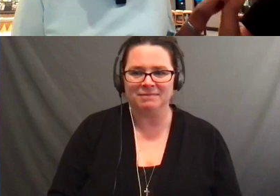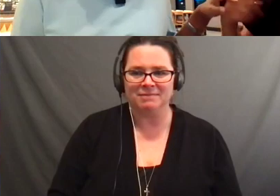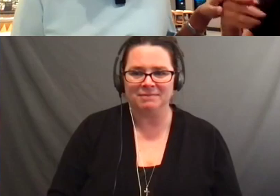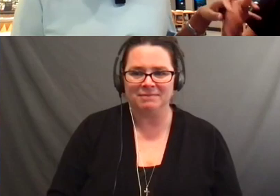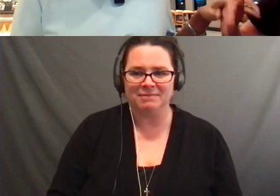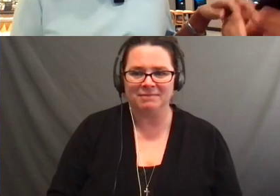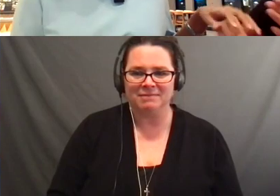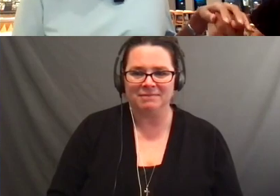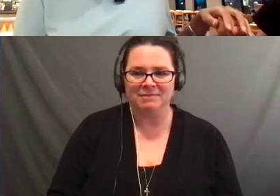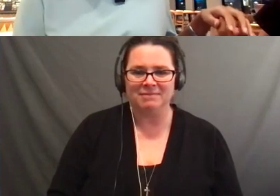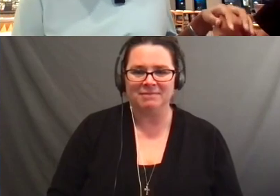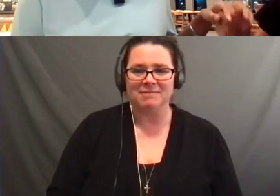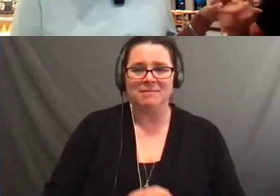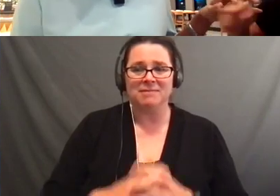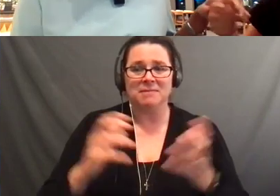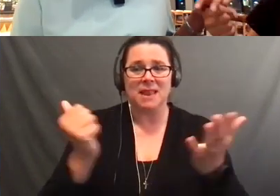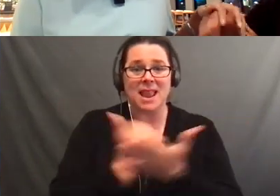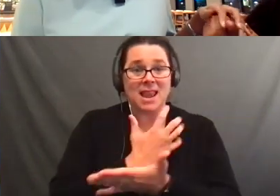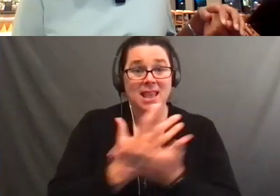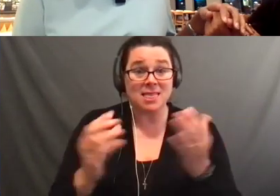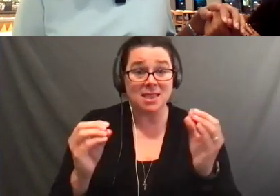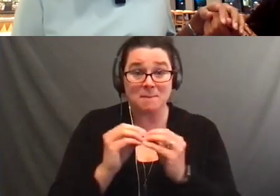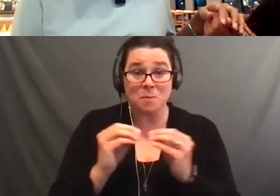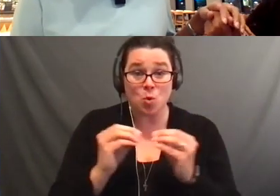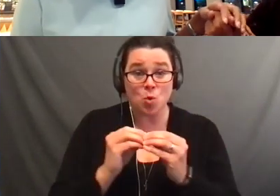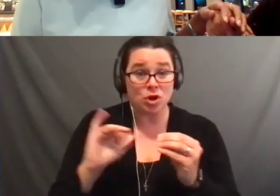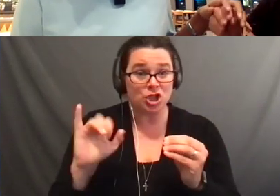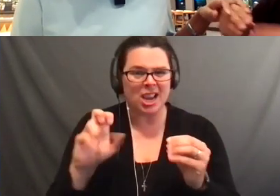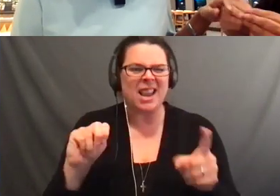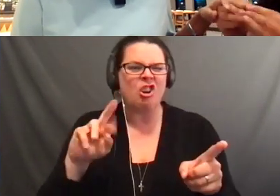Anything else, Jen, before we say goodnight?